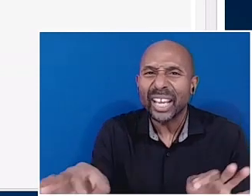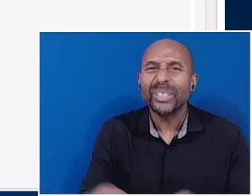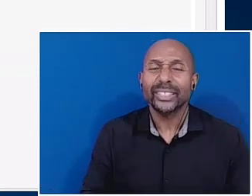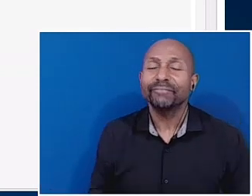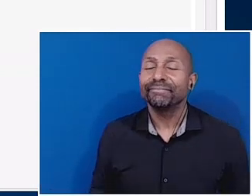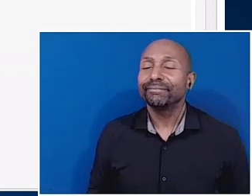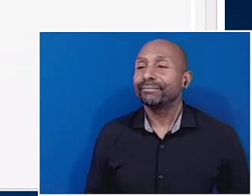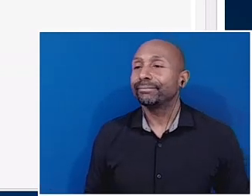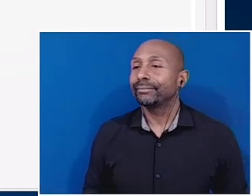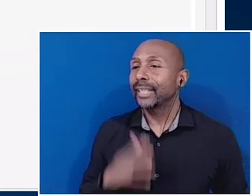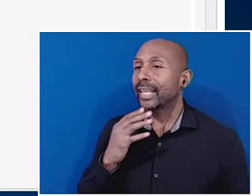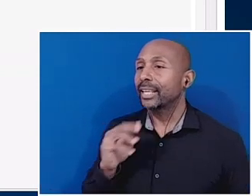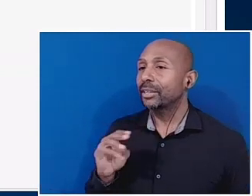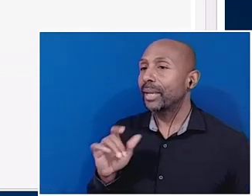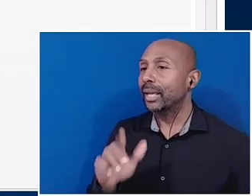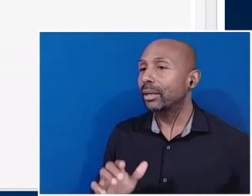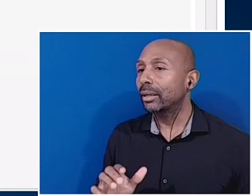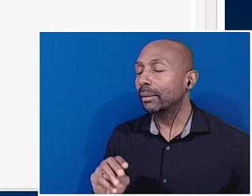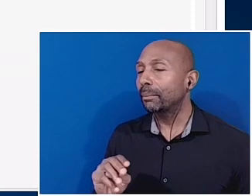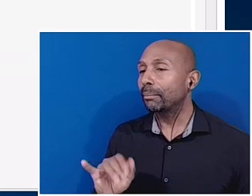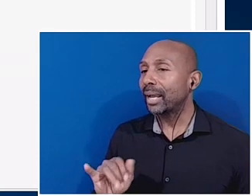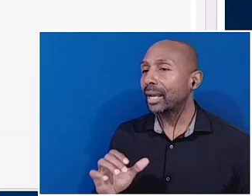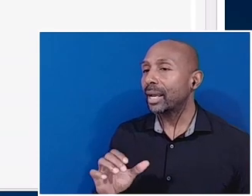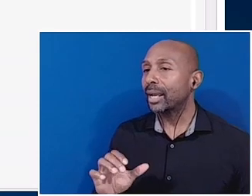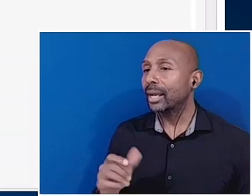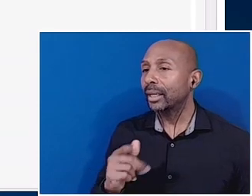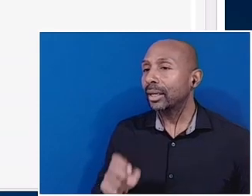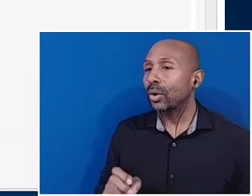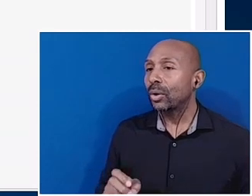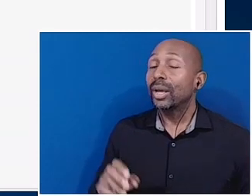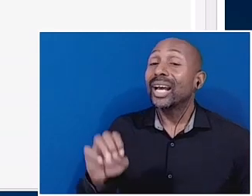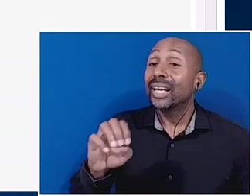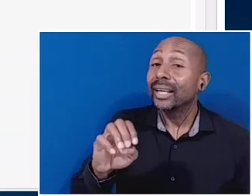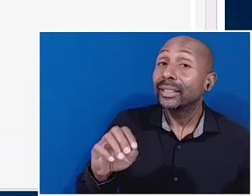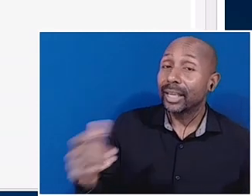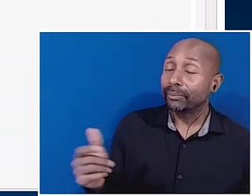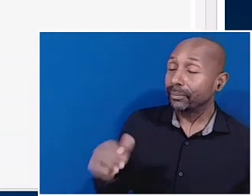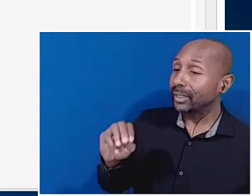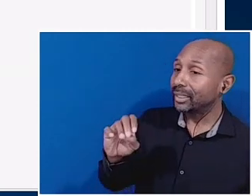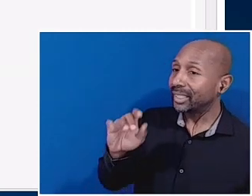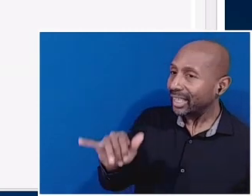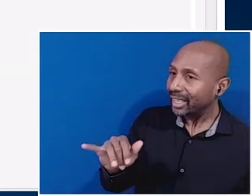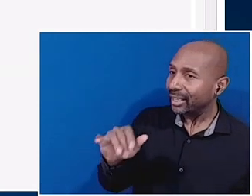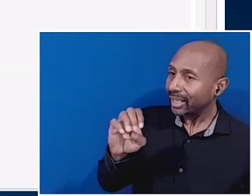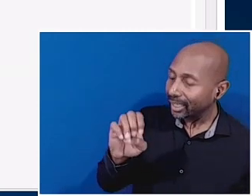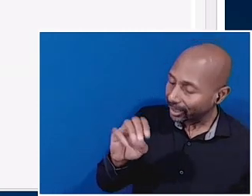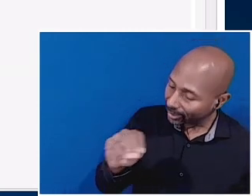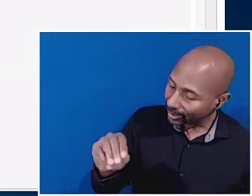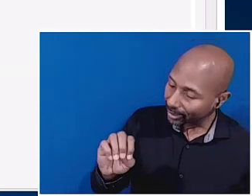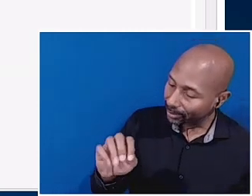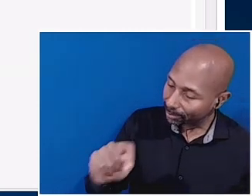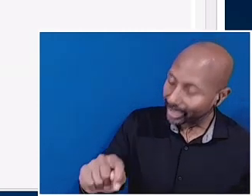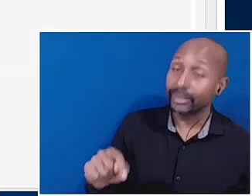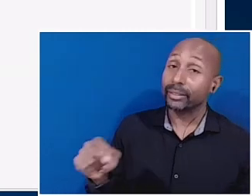to be the last word on this section? That'd be great. Thank you. Sorry for jumping in on the last second. Just want to make sure student